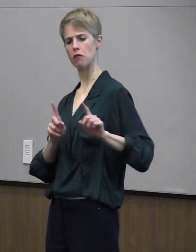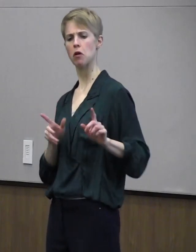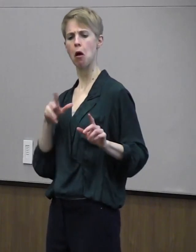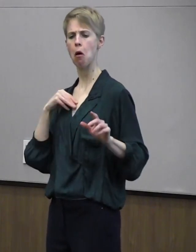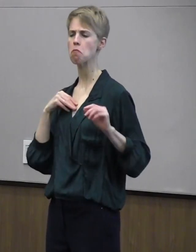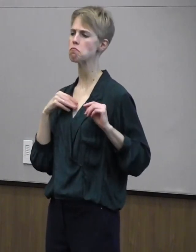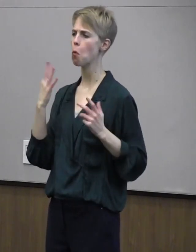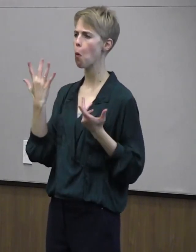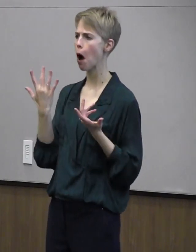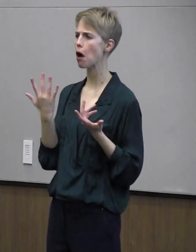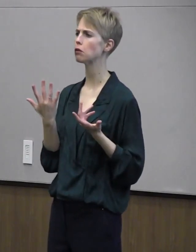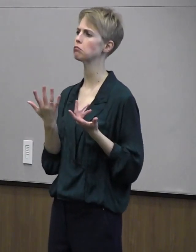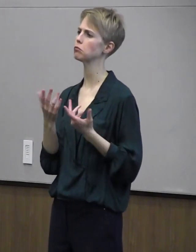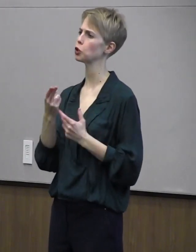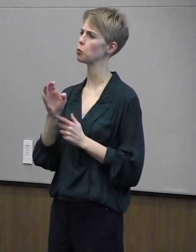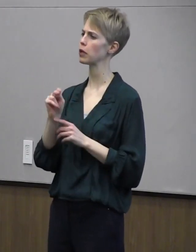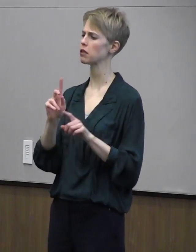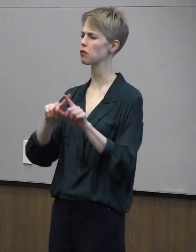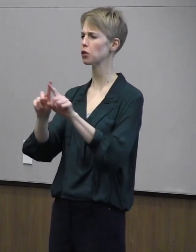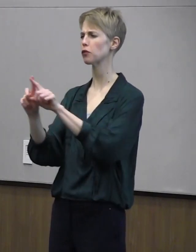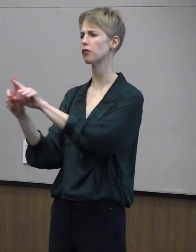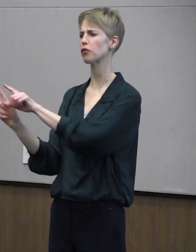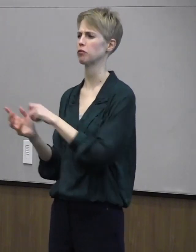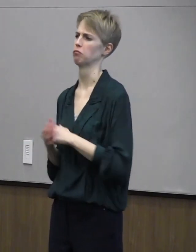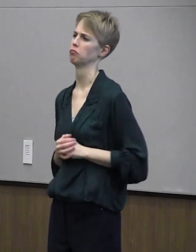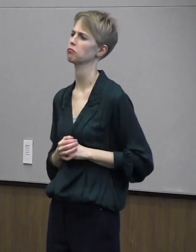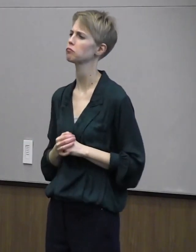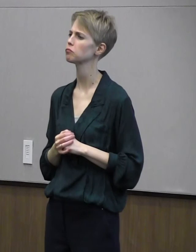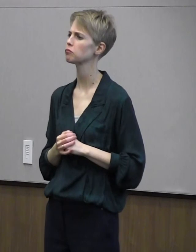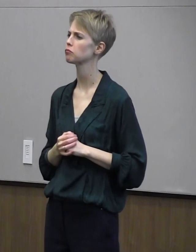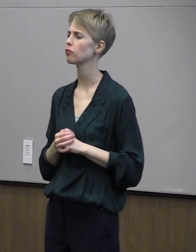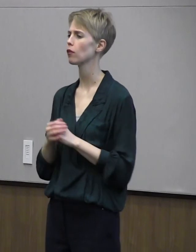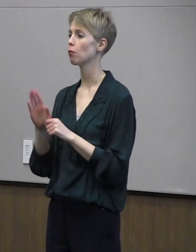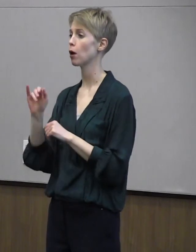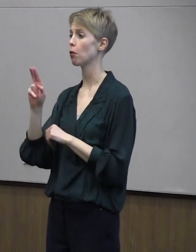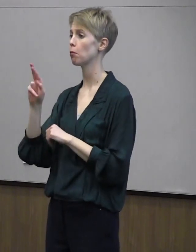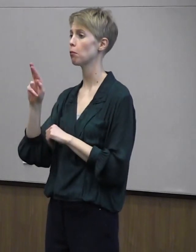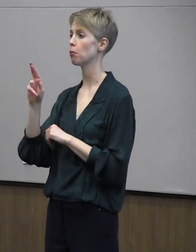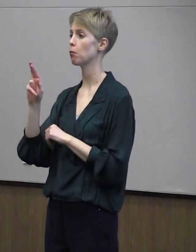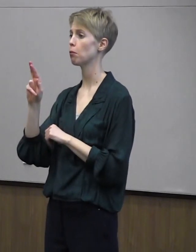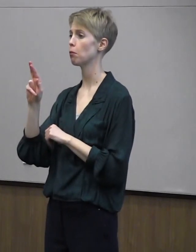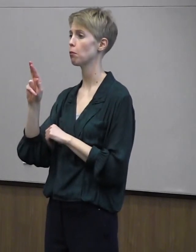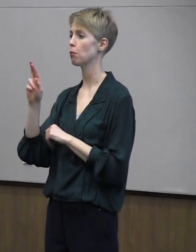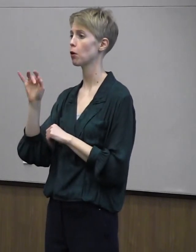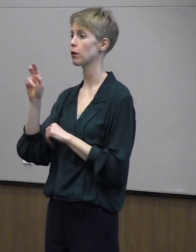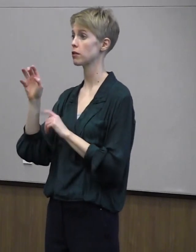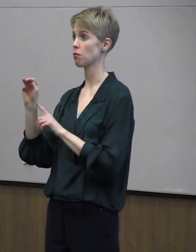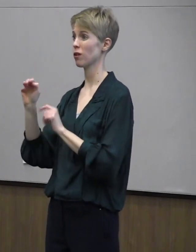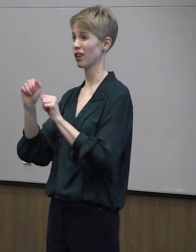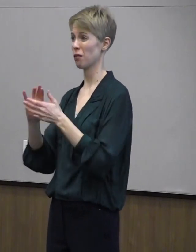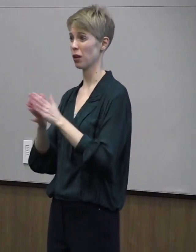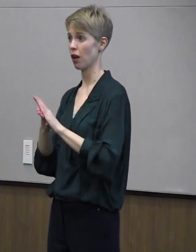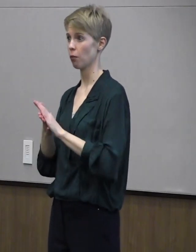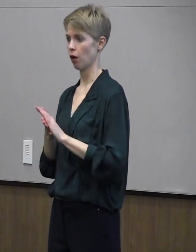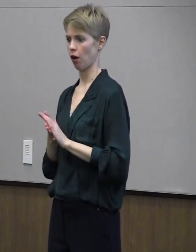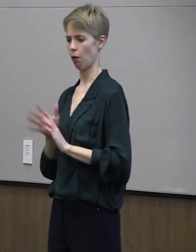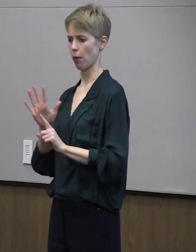supported by kindness. Barbarism can become fashionable almost contagious one